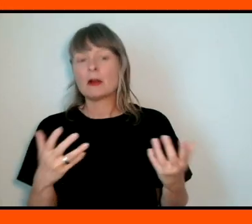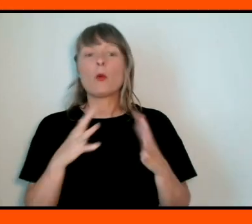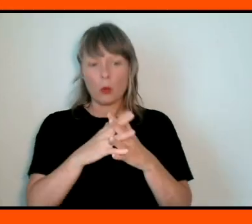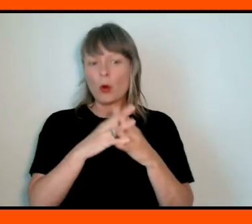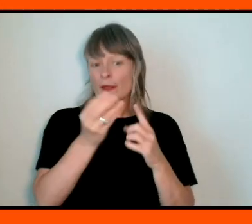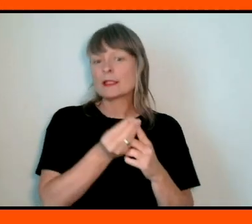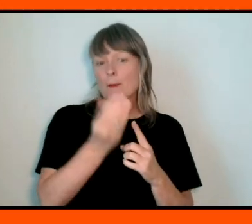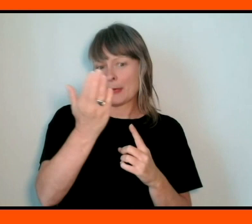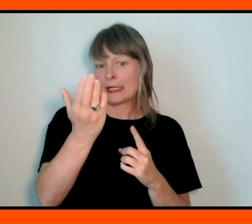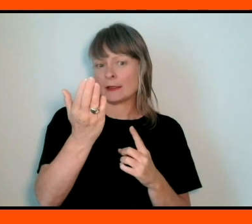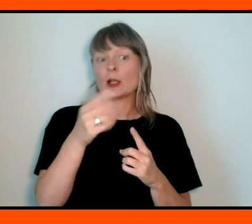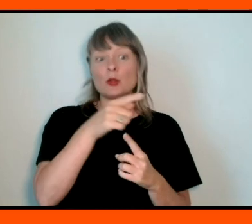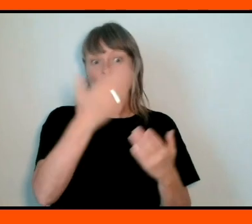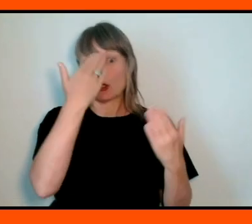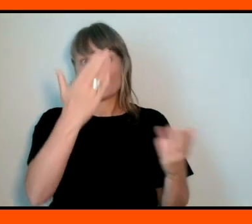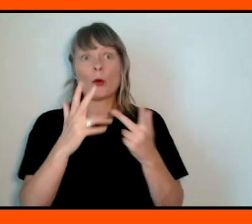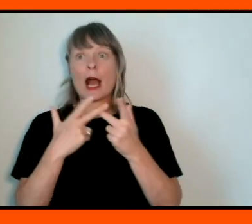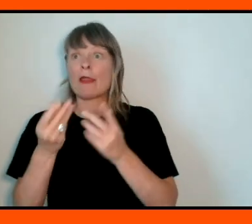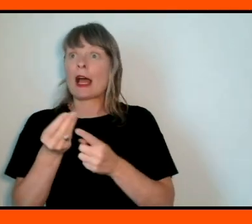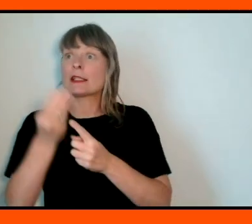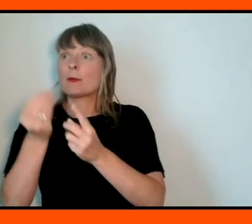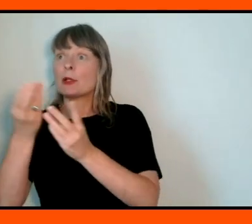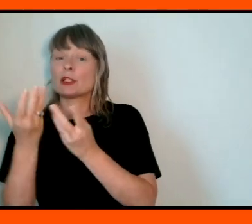a bigger picture of the national importance across the country.